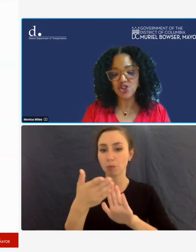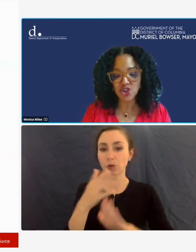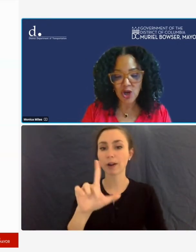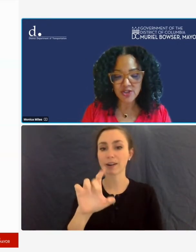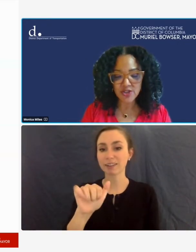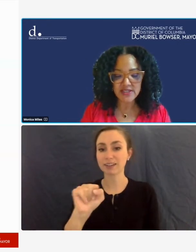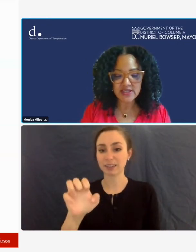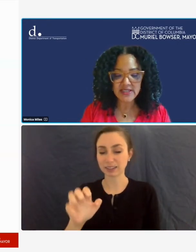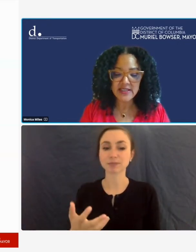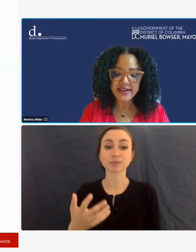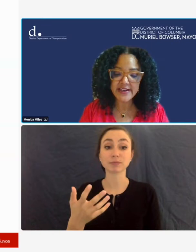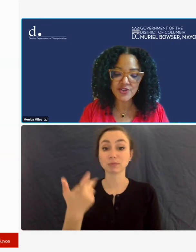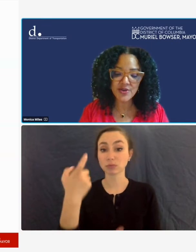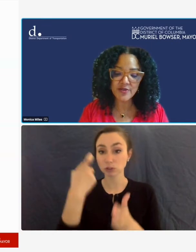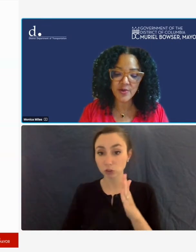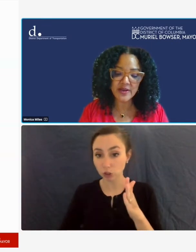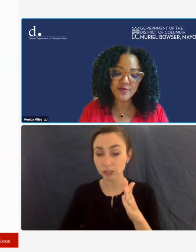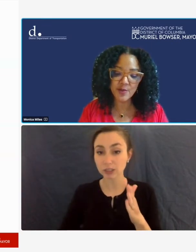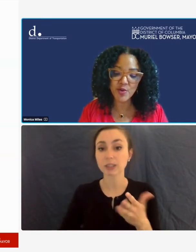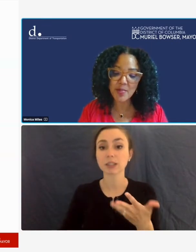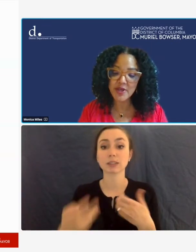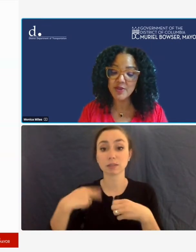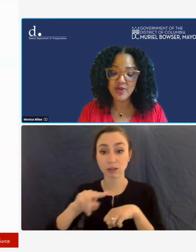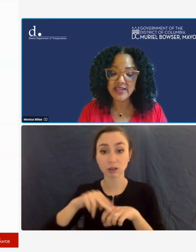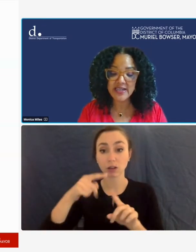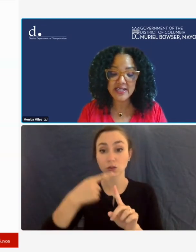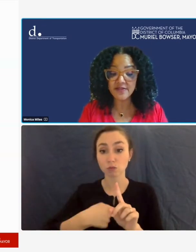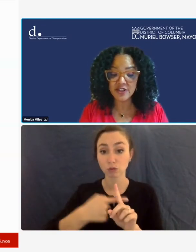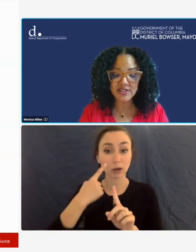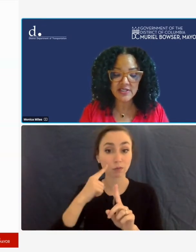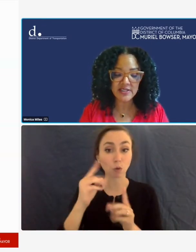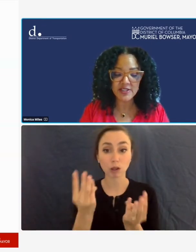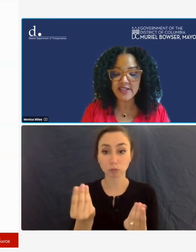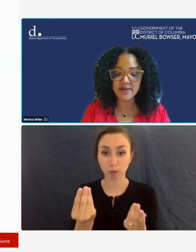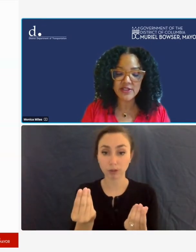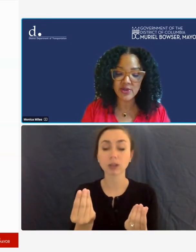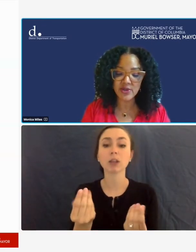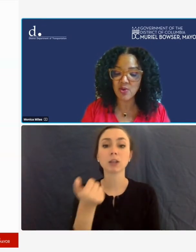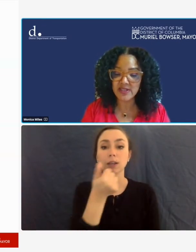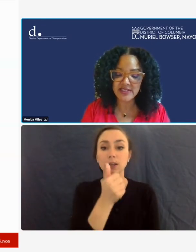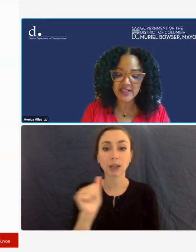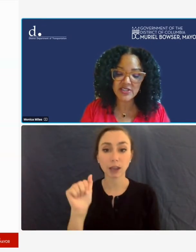charges in the nature of rent for property between any divisions subsidiaries or organizations under